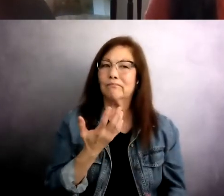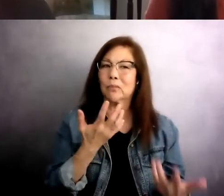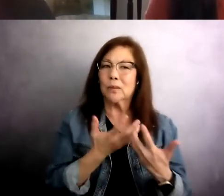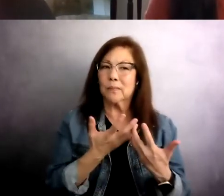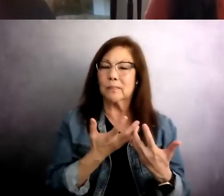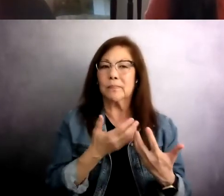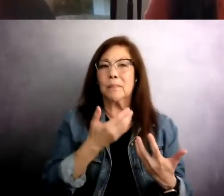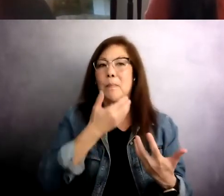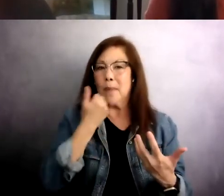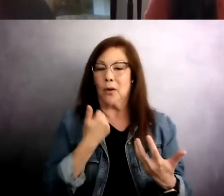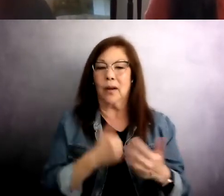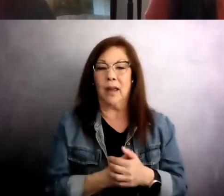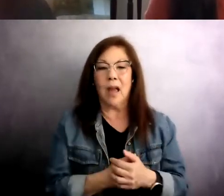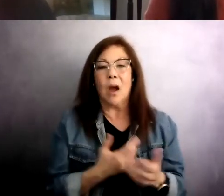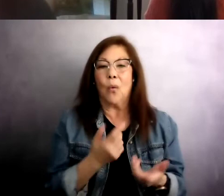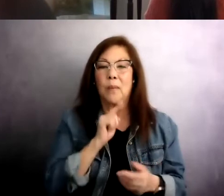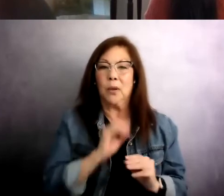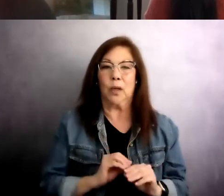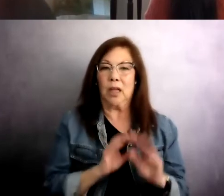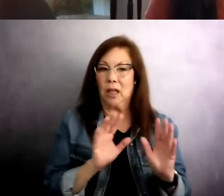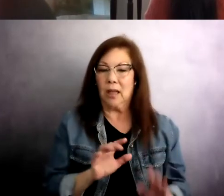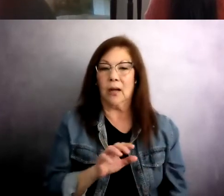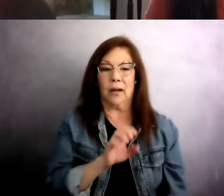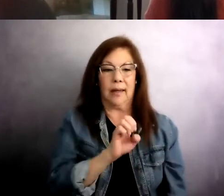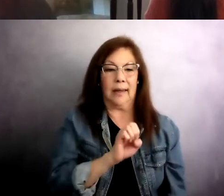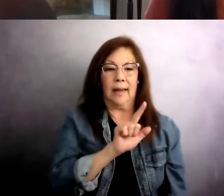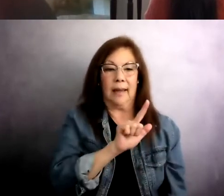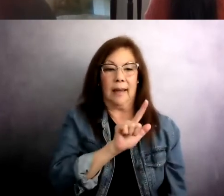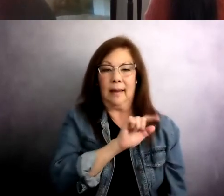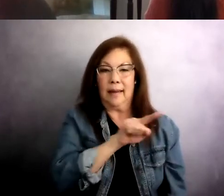So want to be very clear about who Eliza Baker was going and whether or not 1620s up for